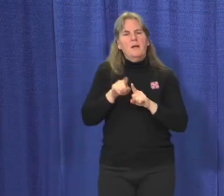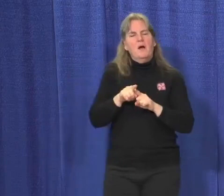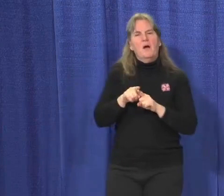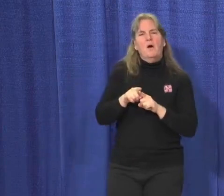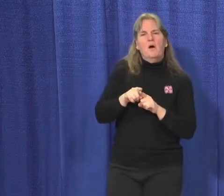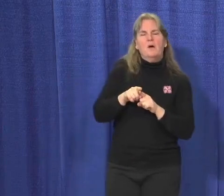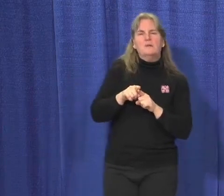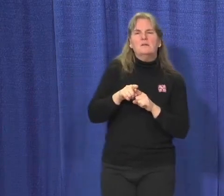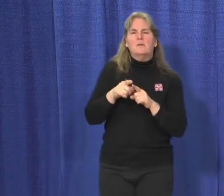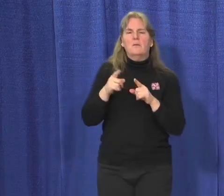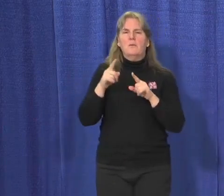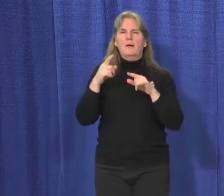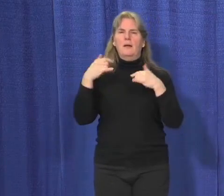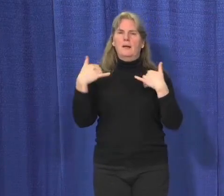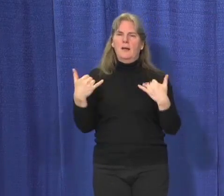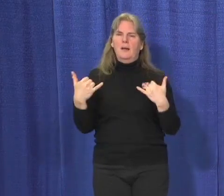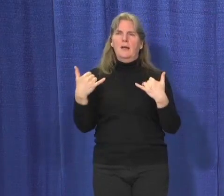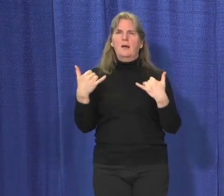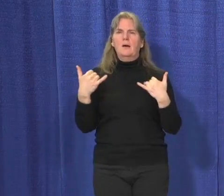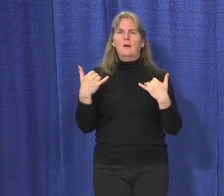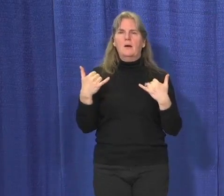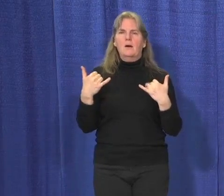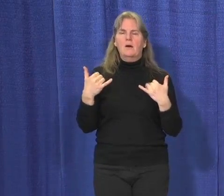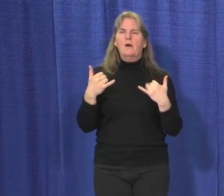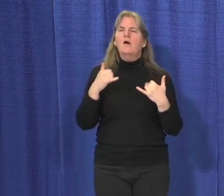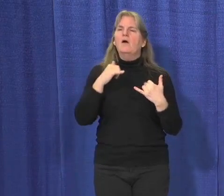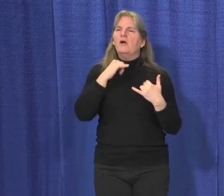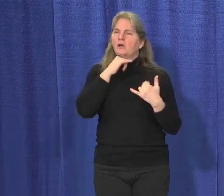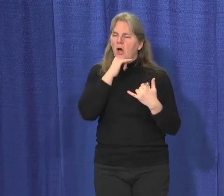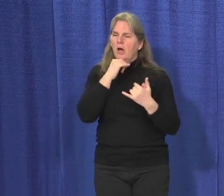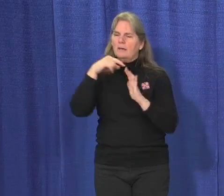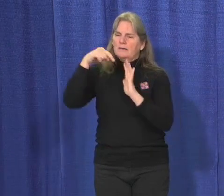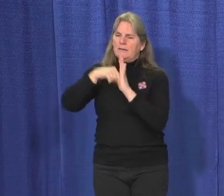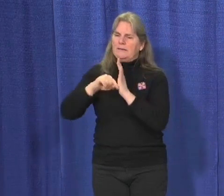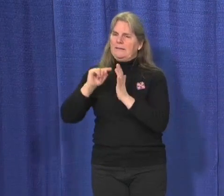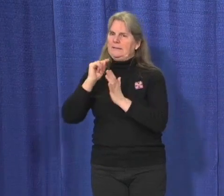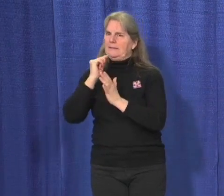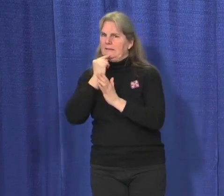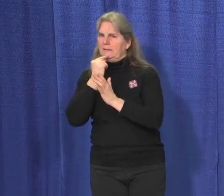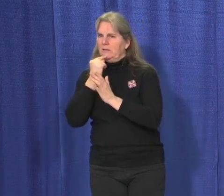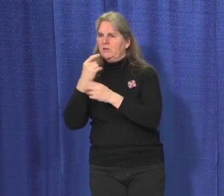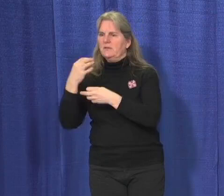decision -- it's a time when noncritical decisions are